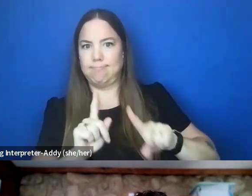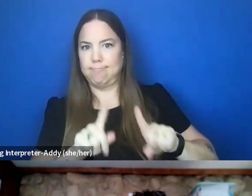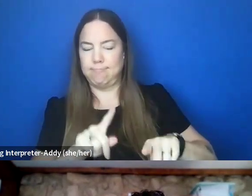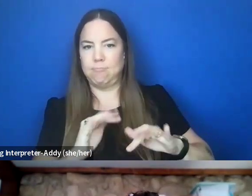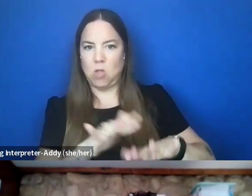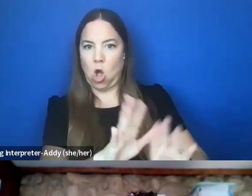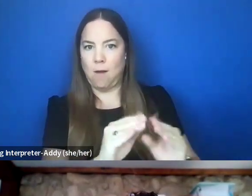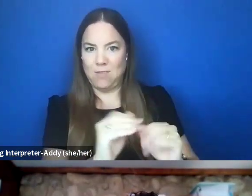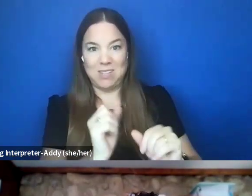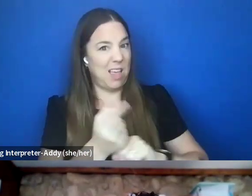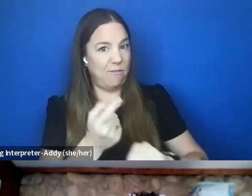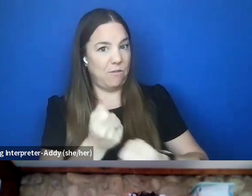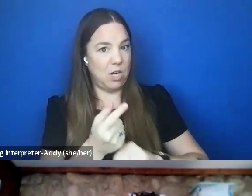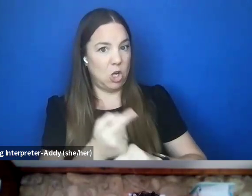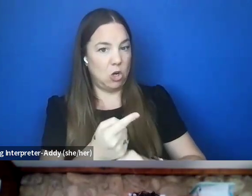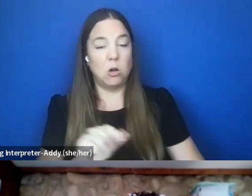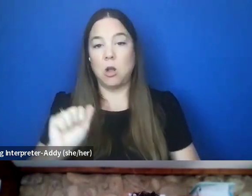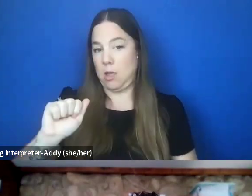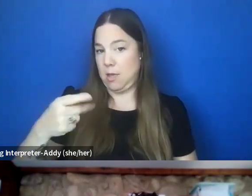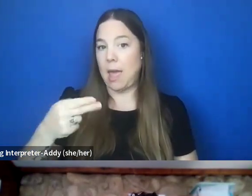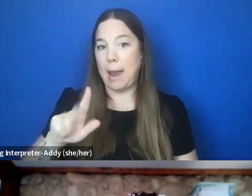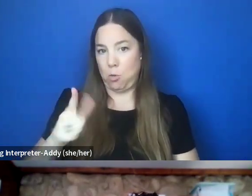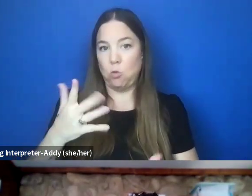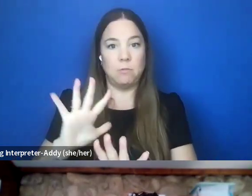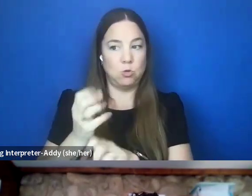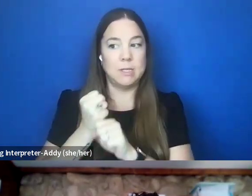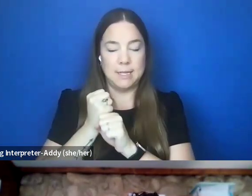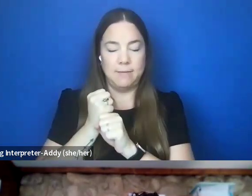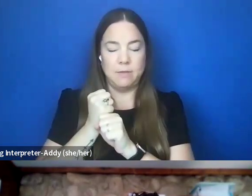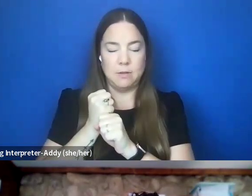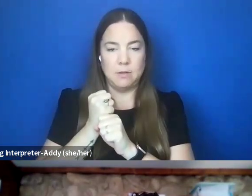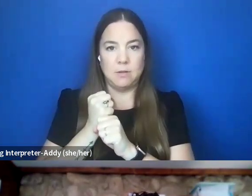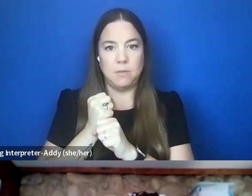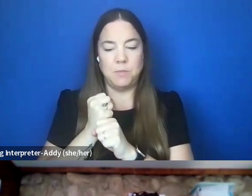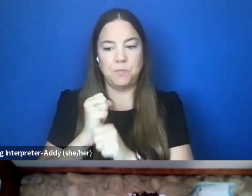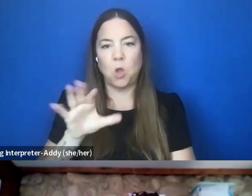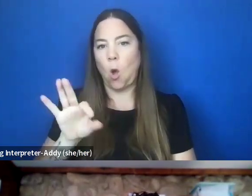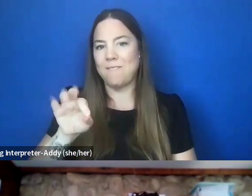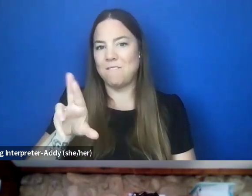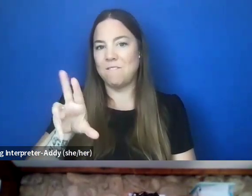Elissa w/ APRIL: And then April received Elissa w/ APRIL: Ford Foundation money